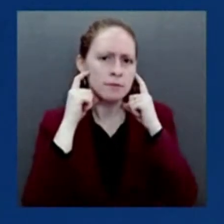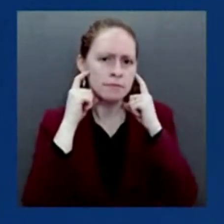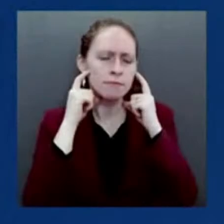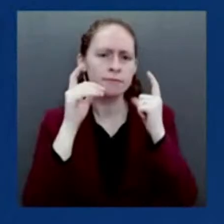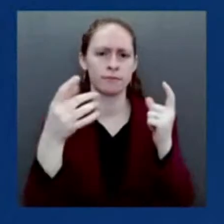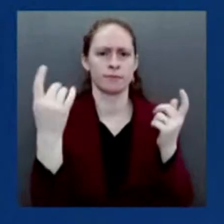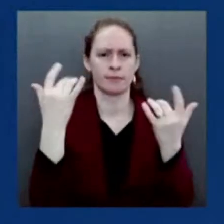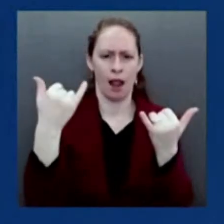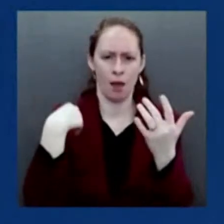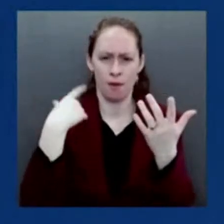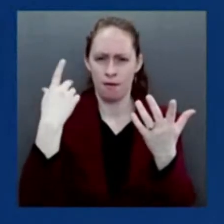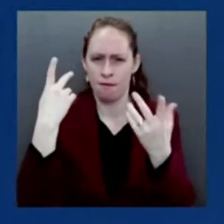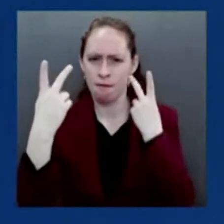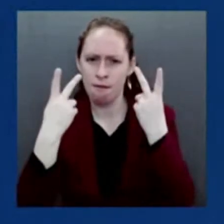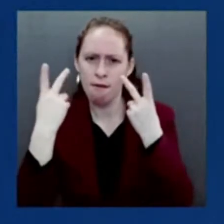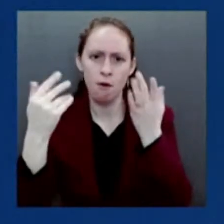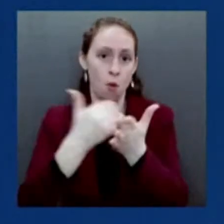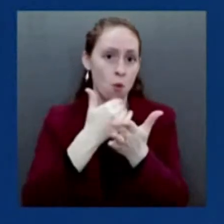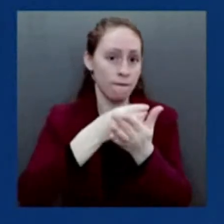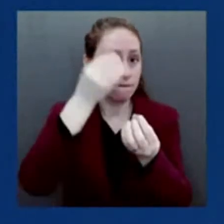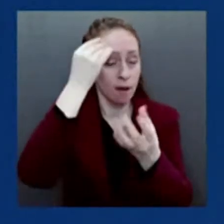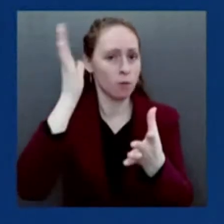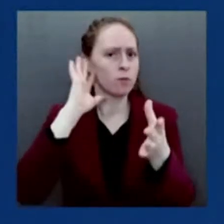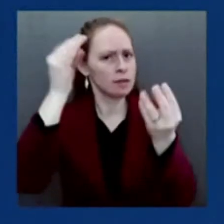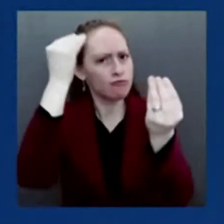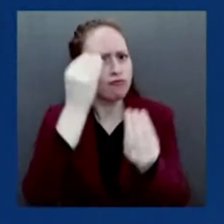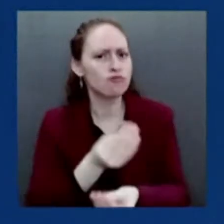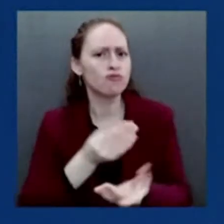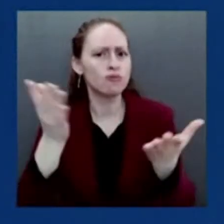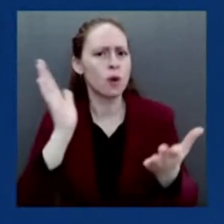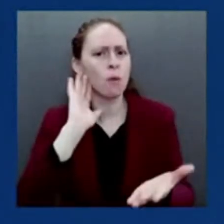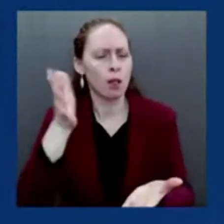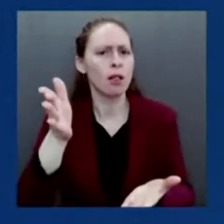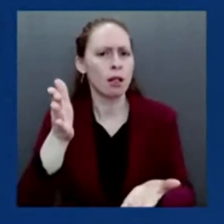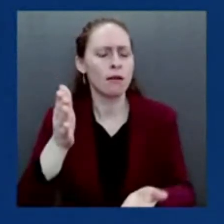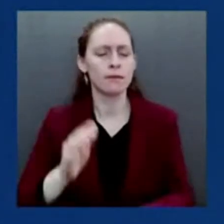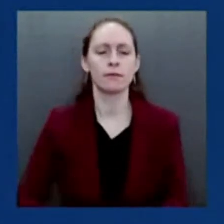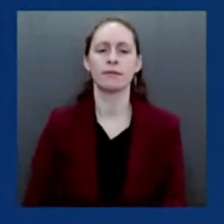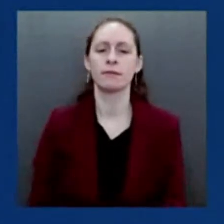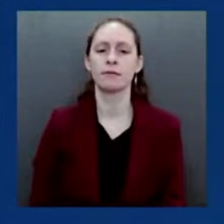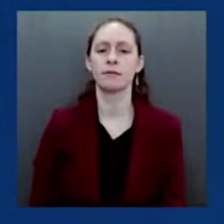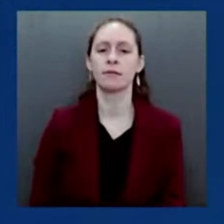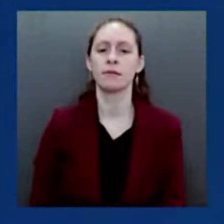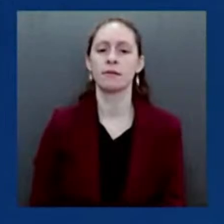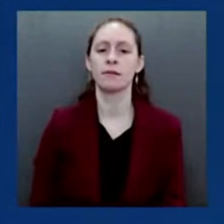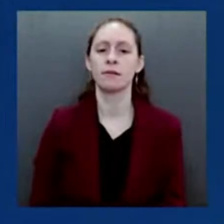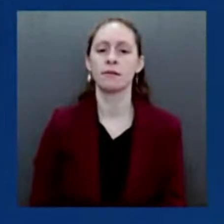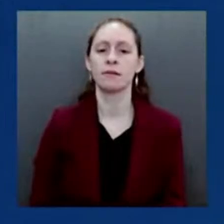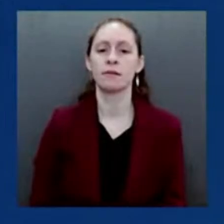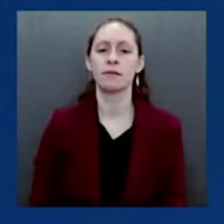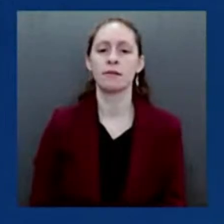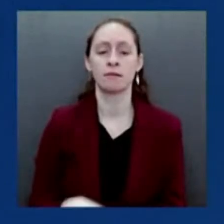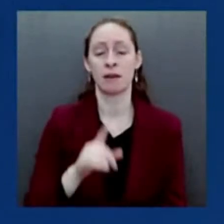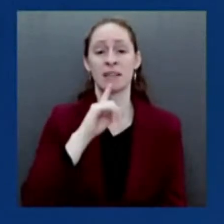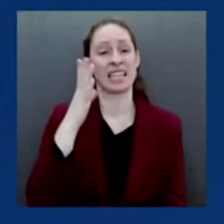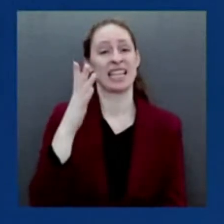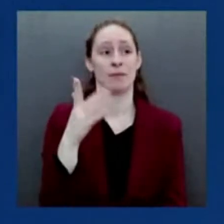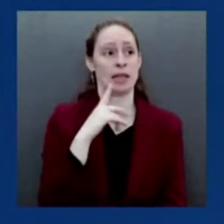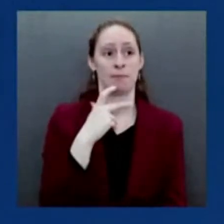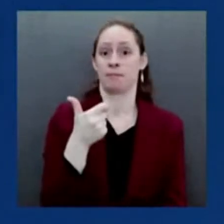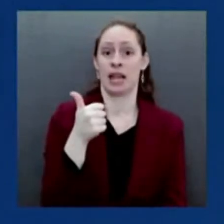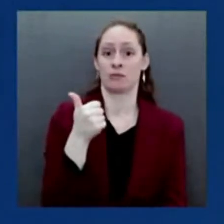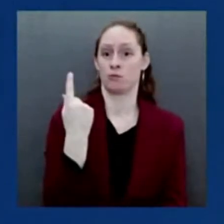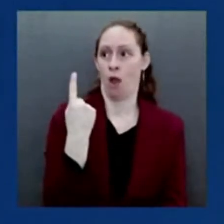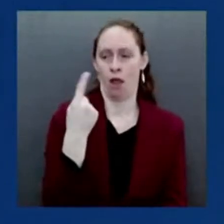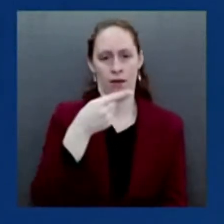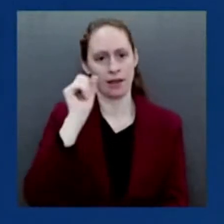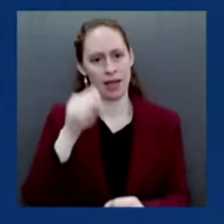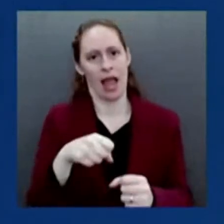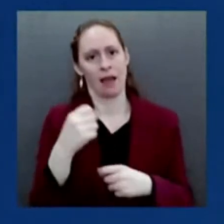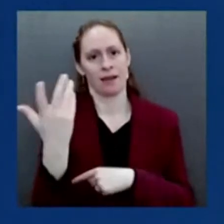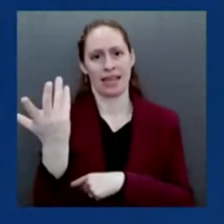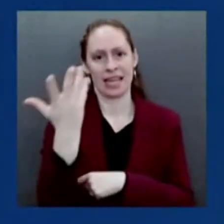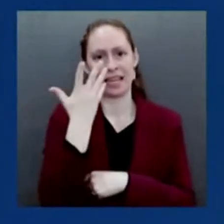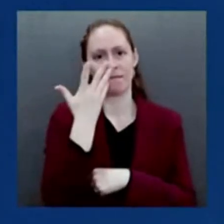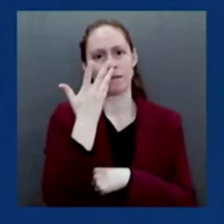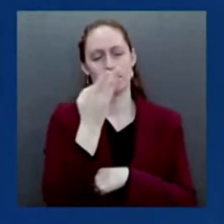PROVIDE INFORMATION TO THE